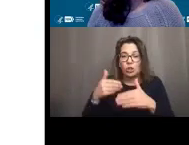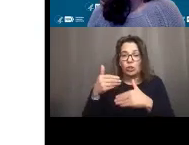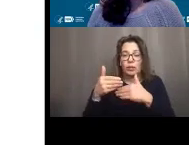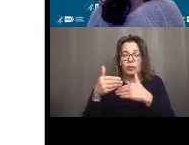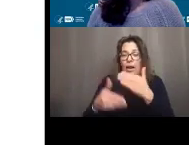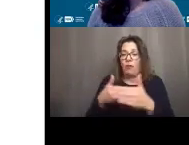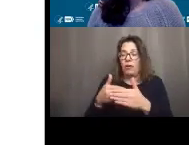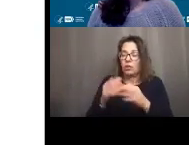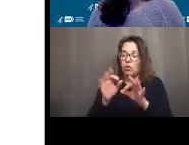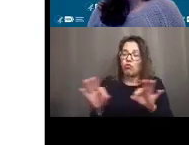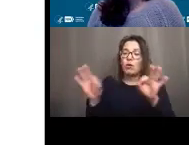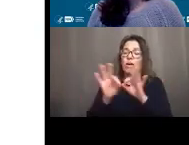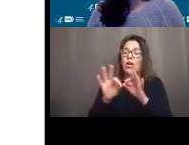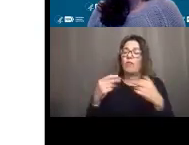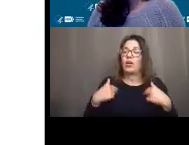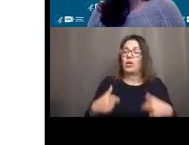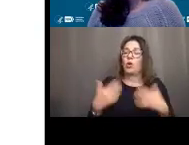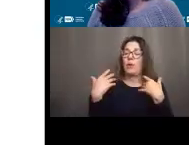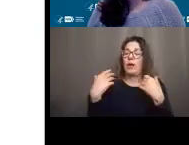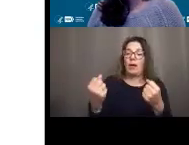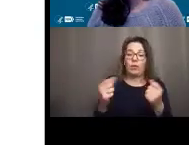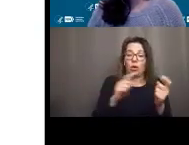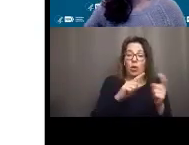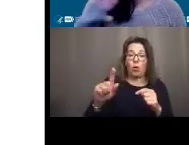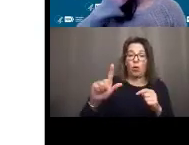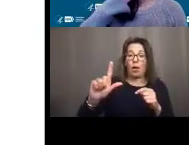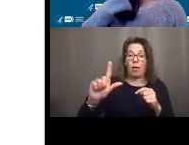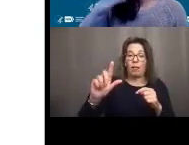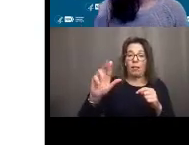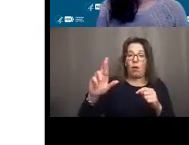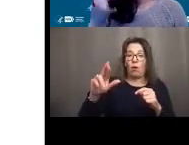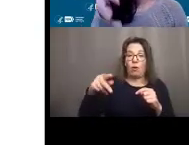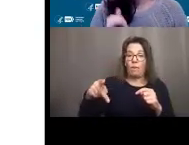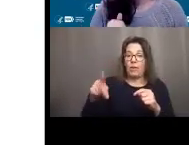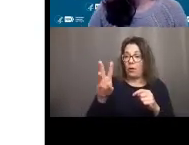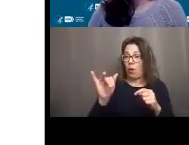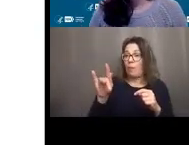It supports scientists from diverse scientific areas, different institutions and backgrounds.